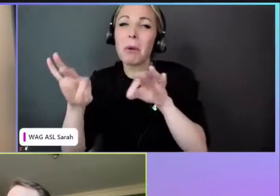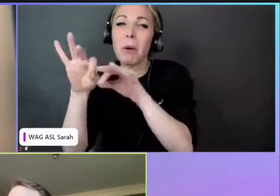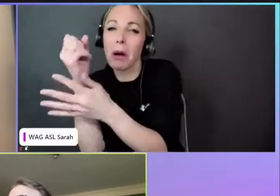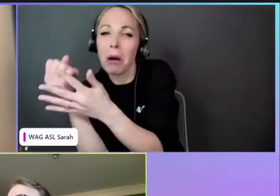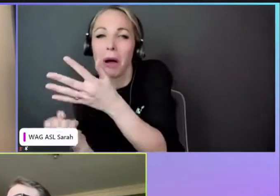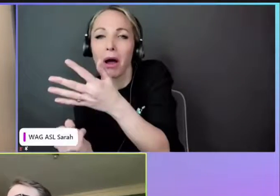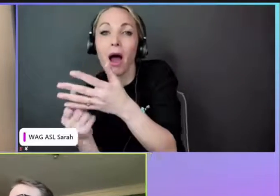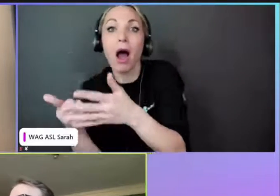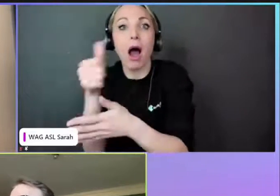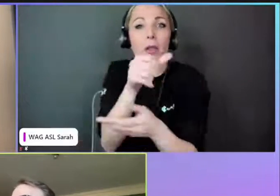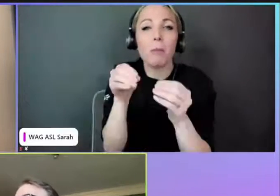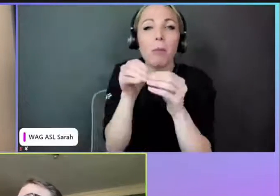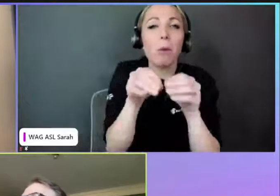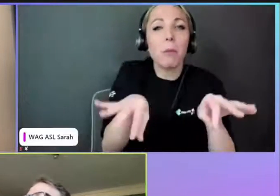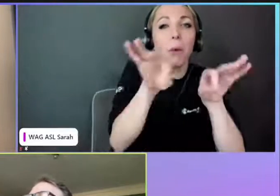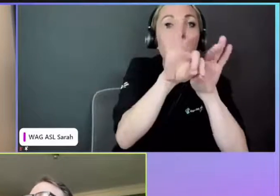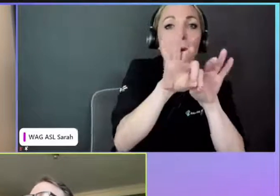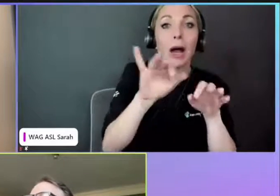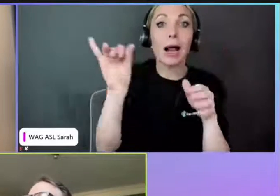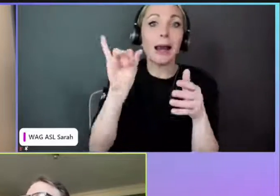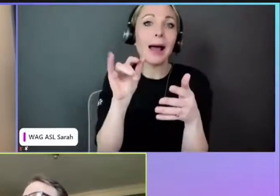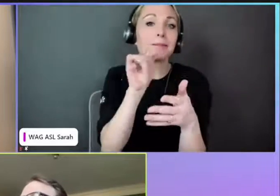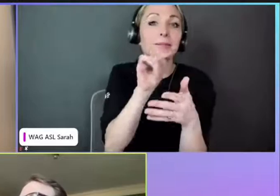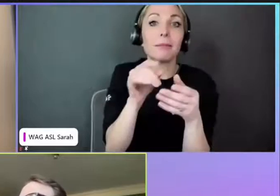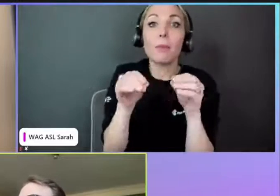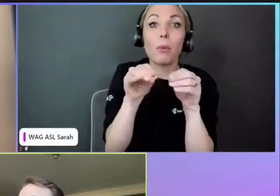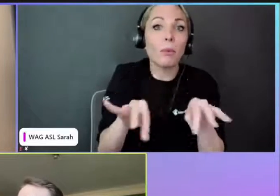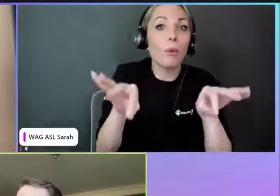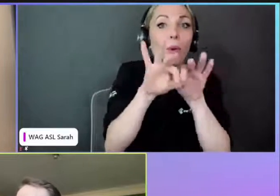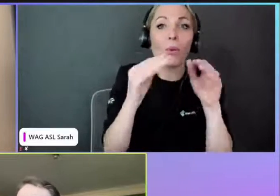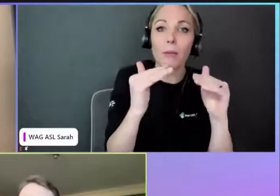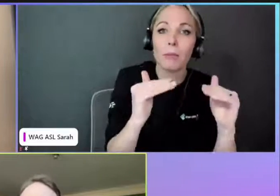For instance, promotion, contract obligations, etc."